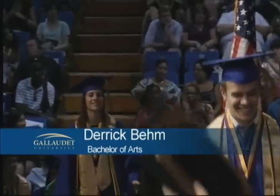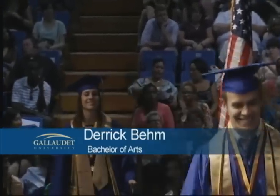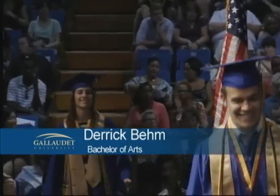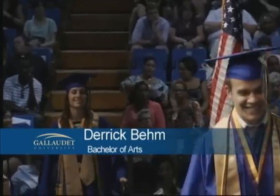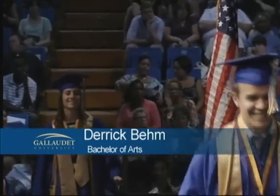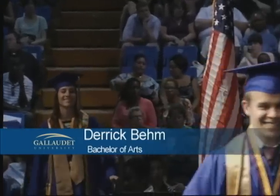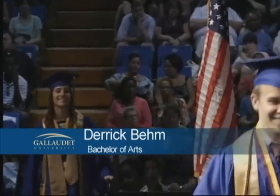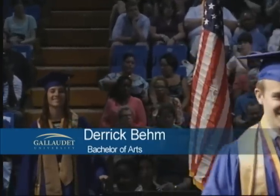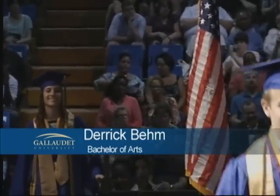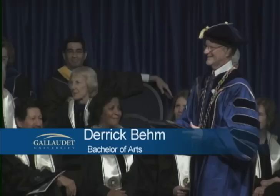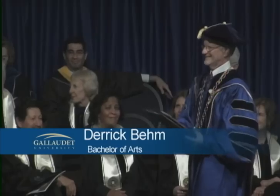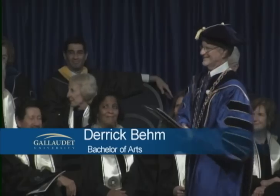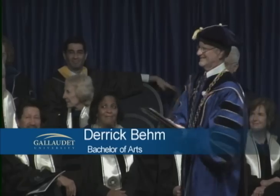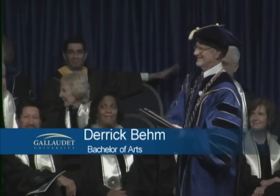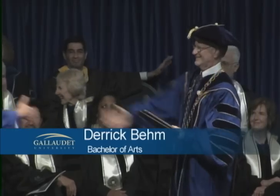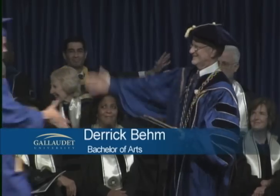University Honors and Summa cum laude.